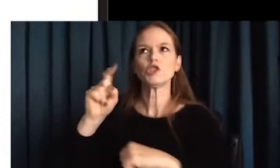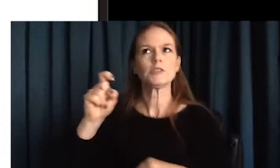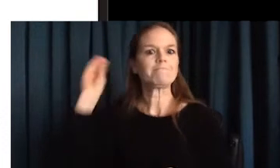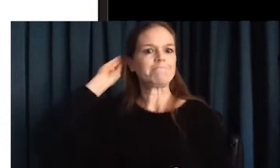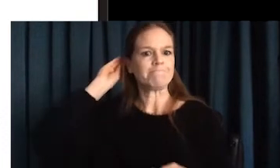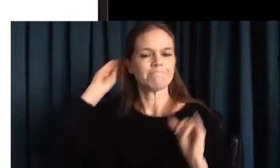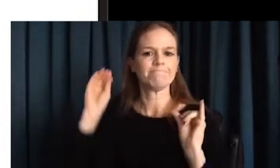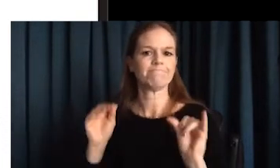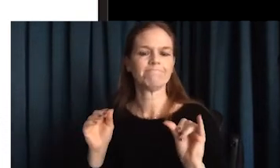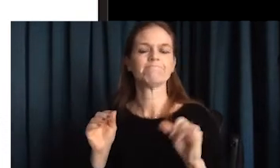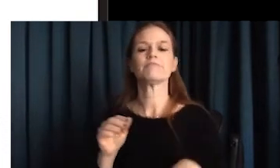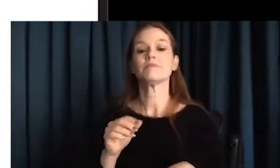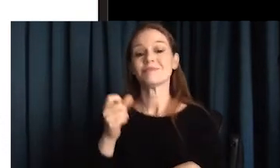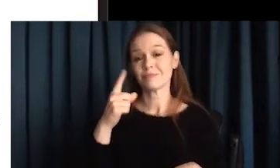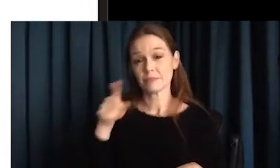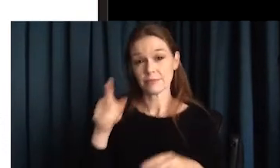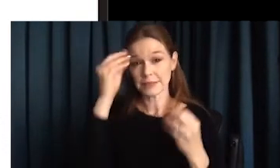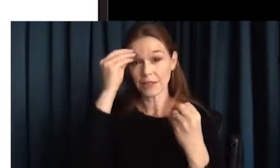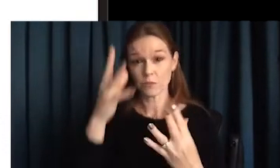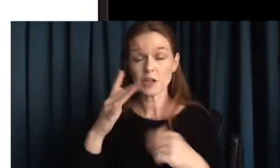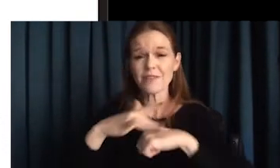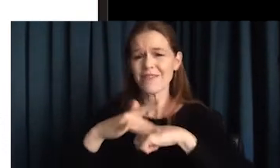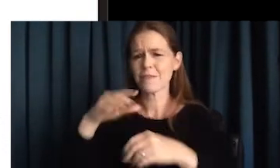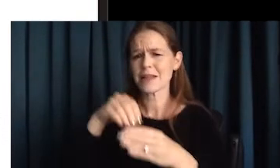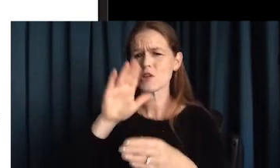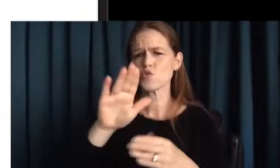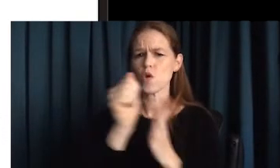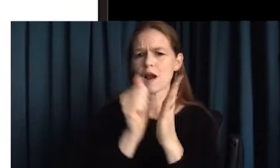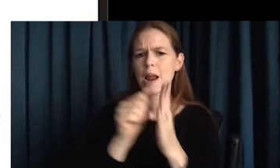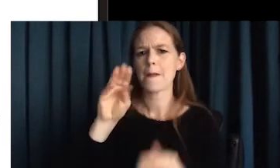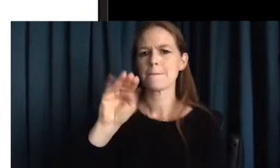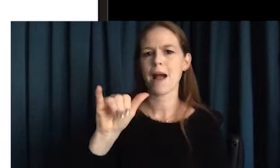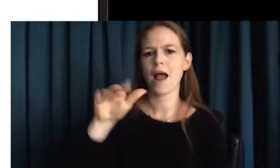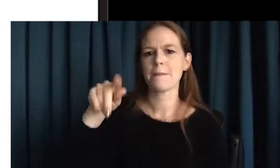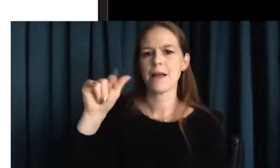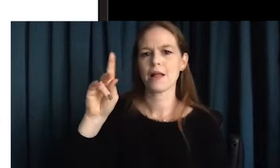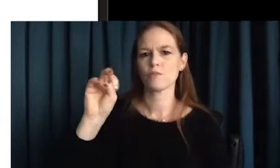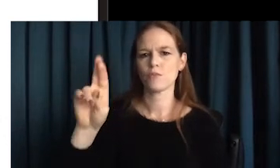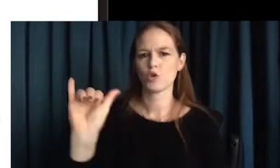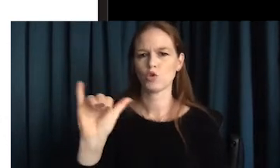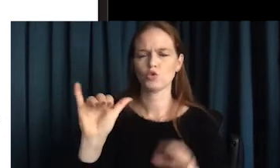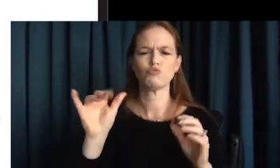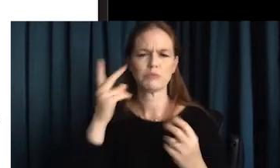It's also information that is available in your MyPalomar account. He's letting you know the last day to add the course.